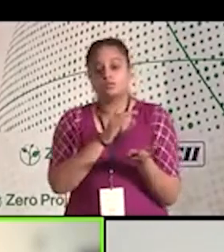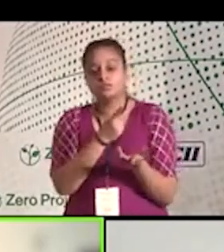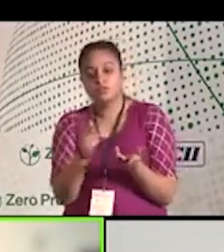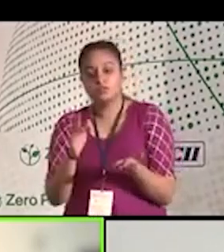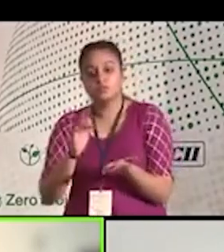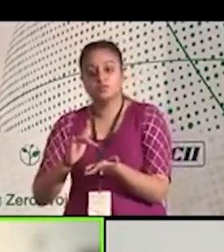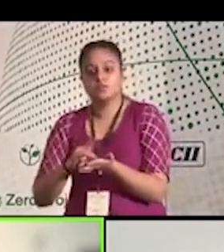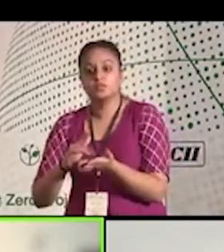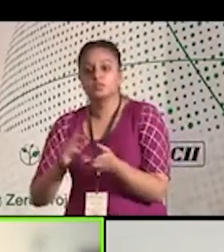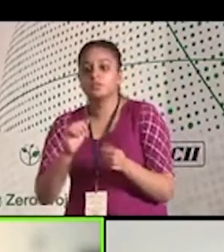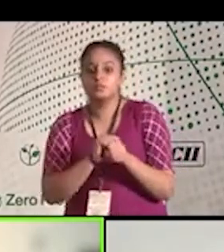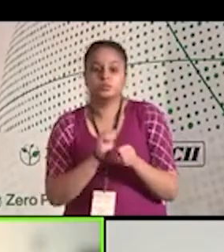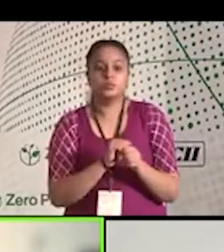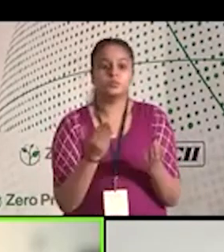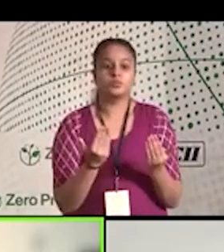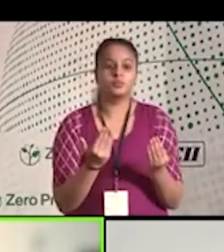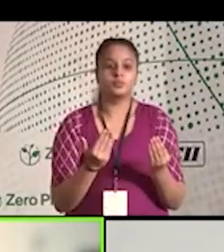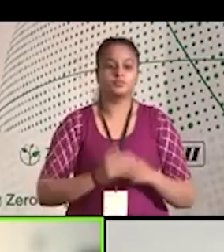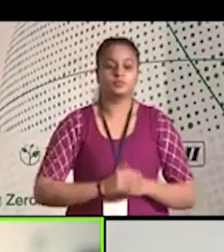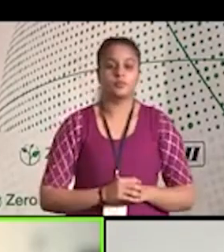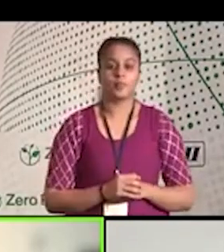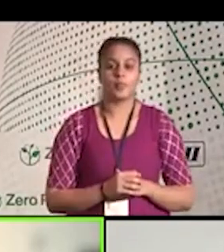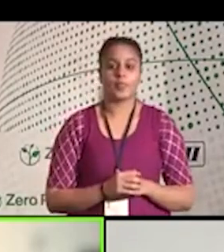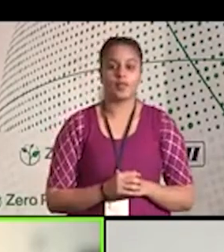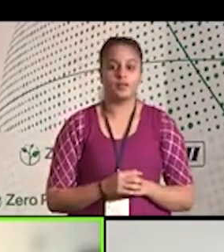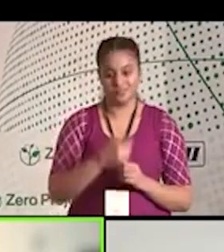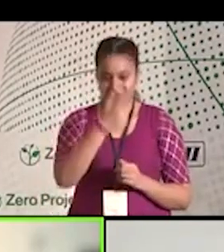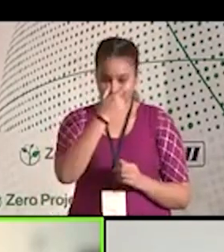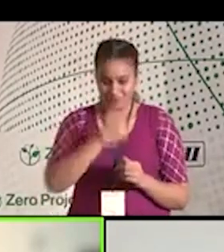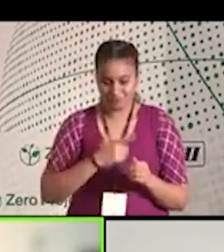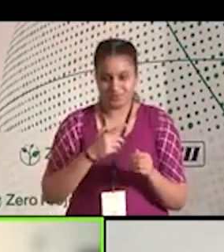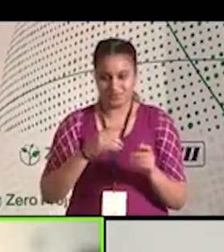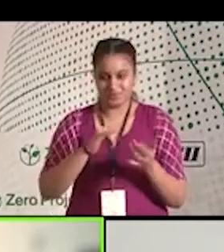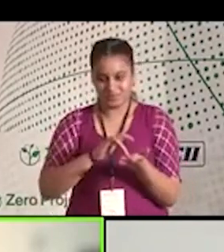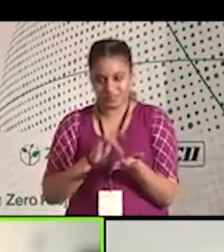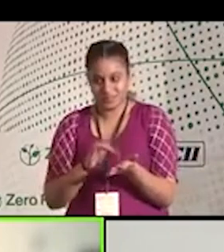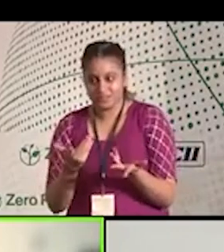We can be the bridge between the private sector and the candidates